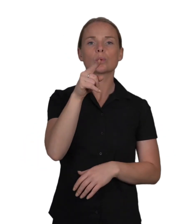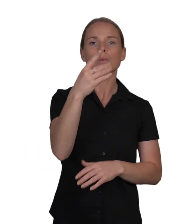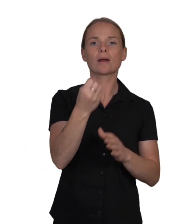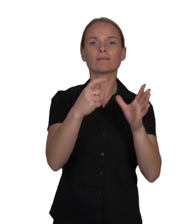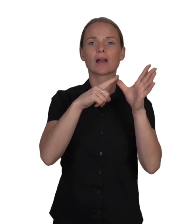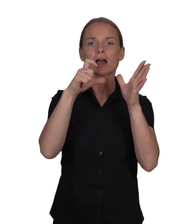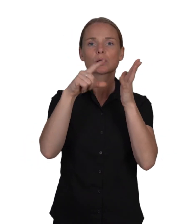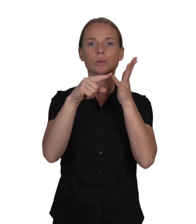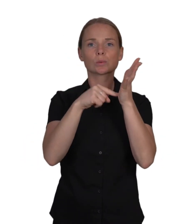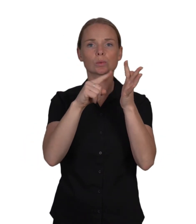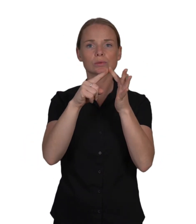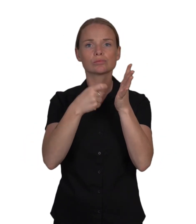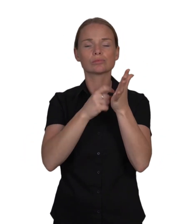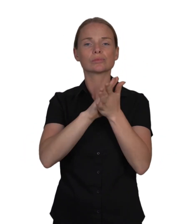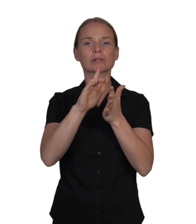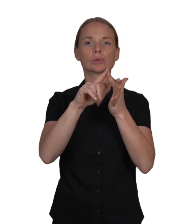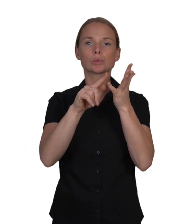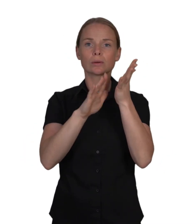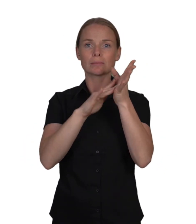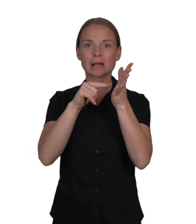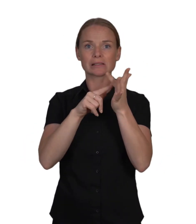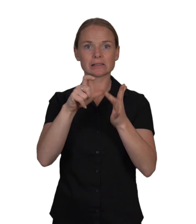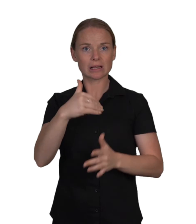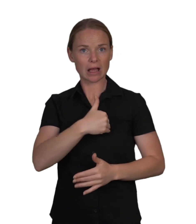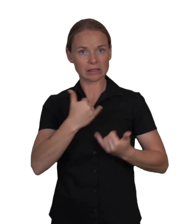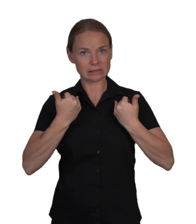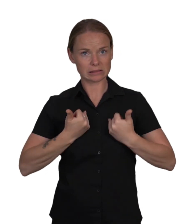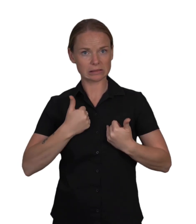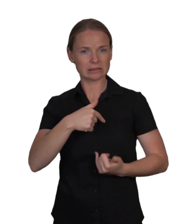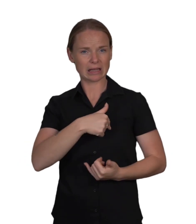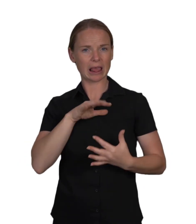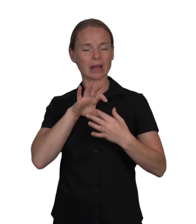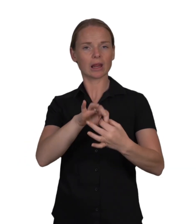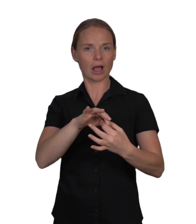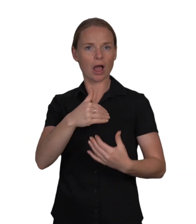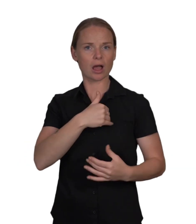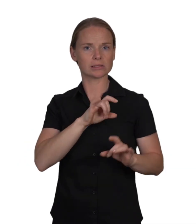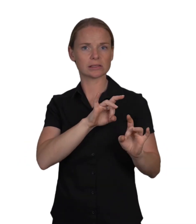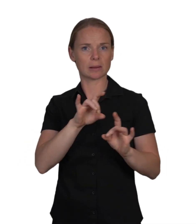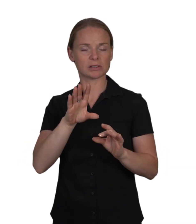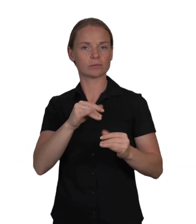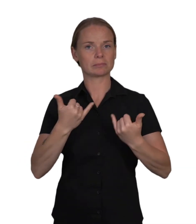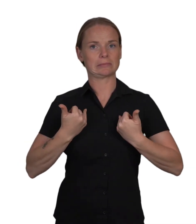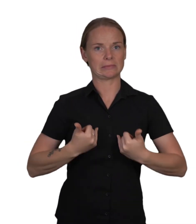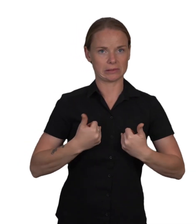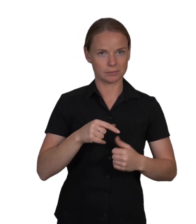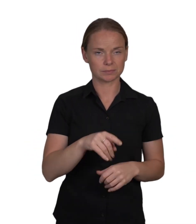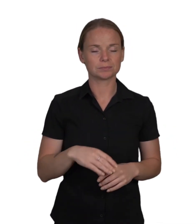acute rheumatic heart disease (i.e., with active myocardial inflammation)